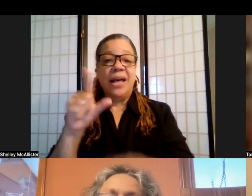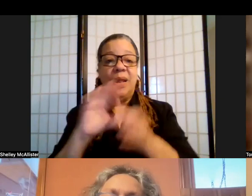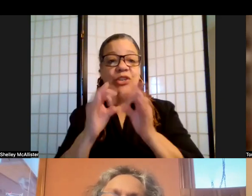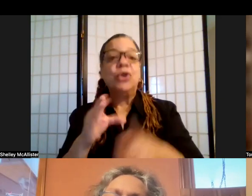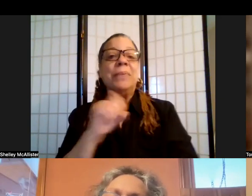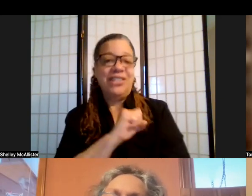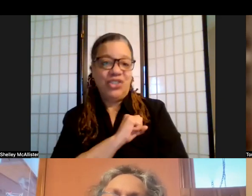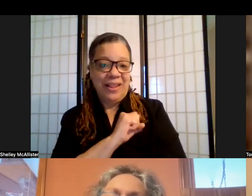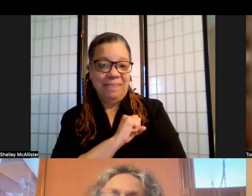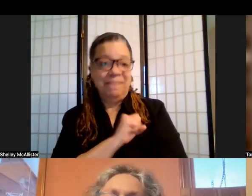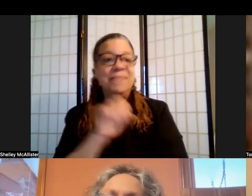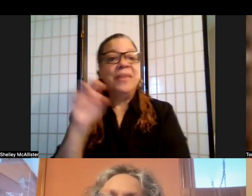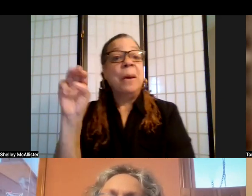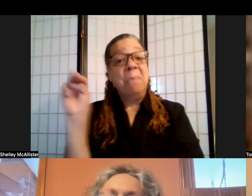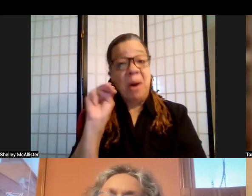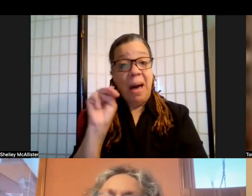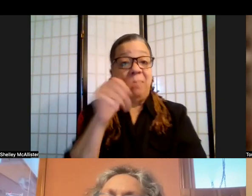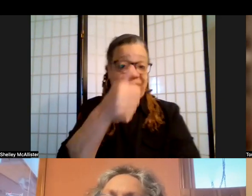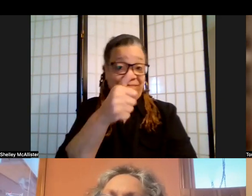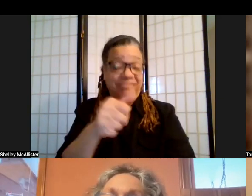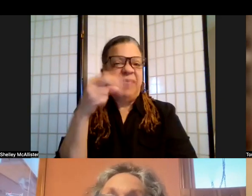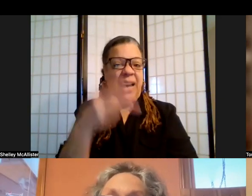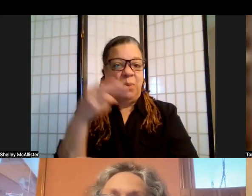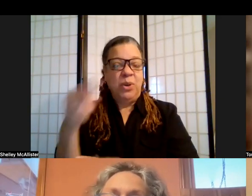Muhammad is a Howard Hughes Medical Institute professor